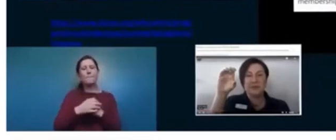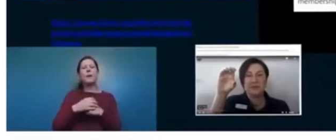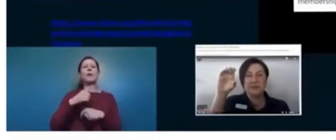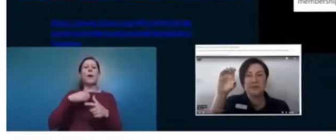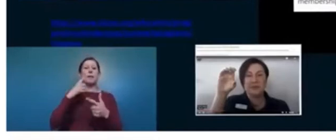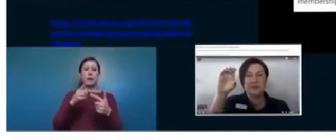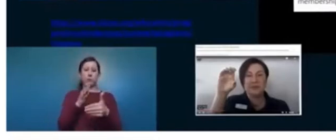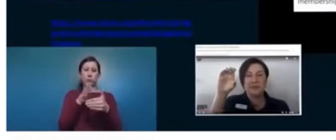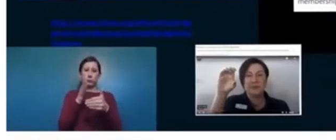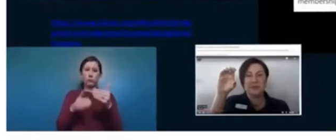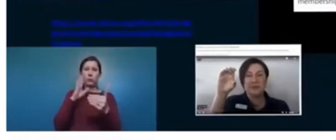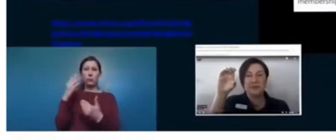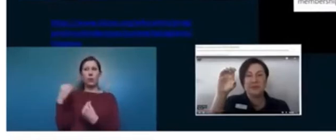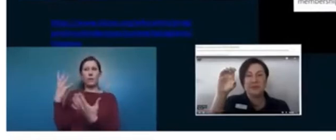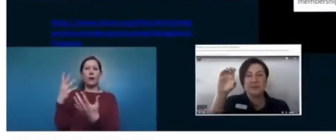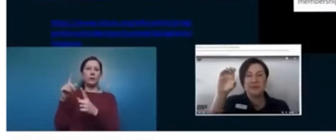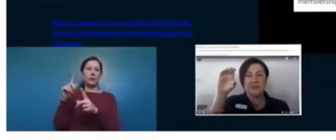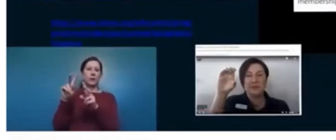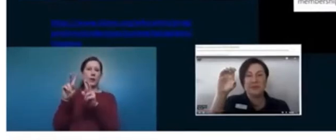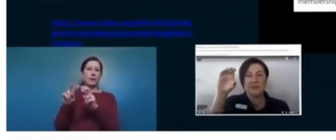evaluation towards the end. Last week they had a real neat